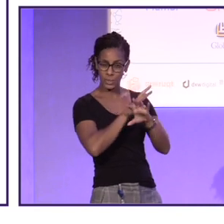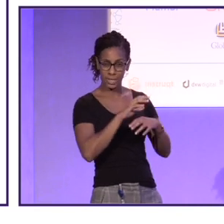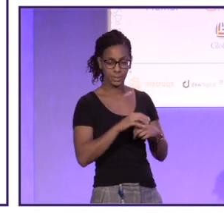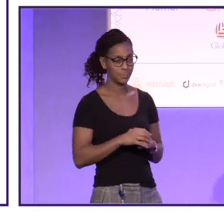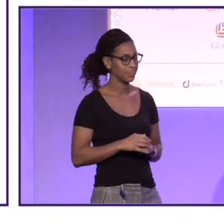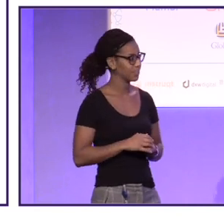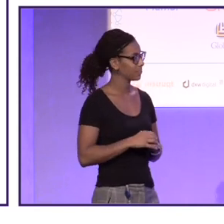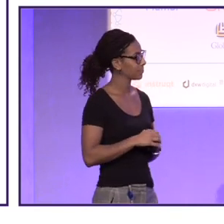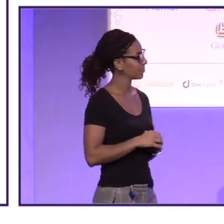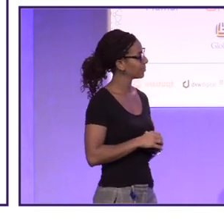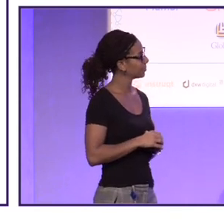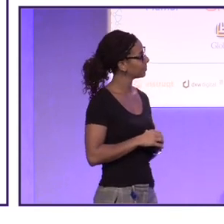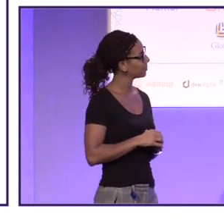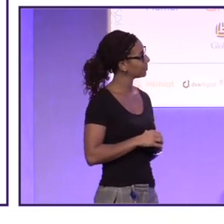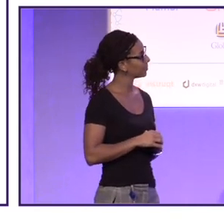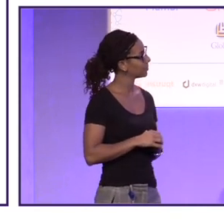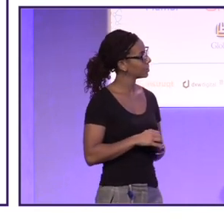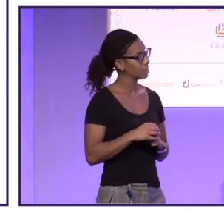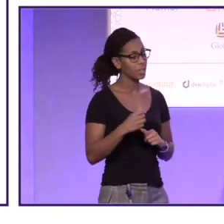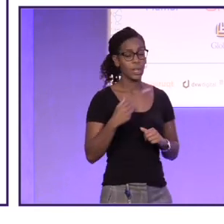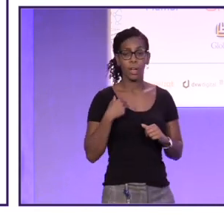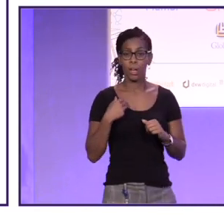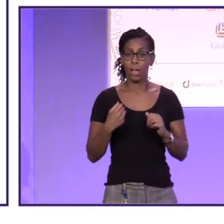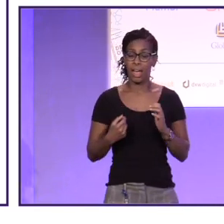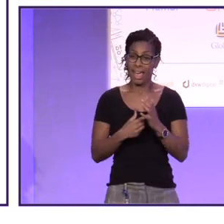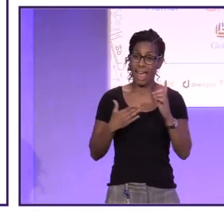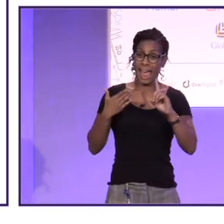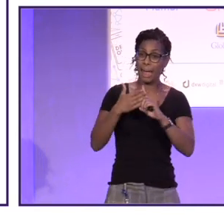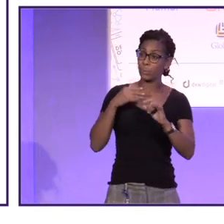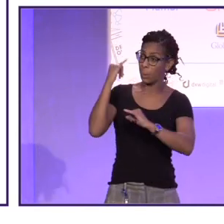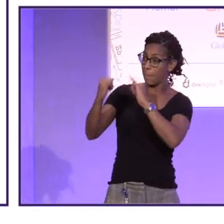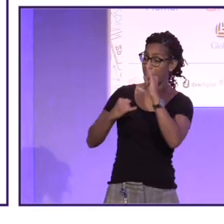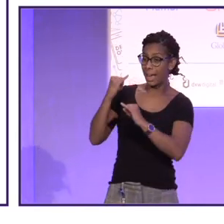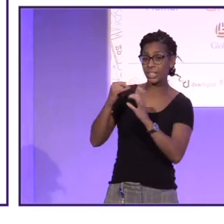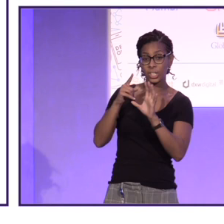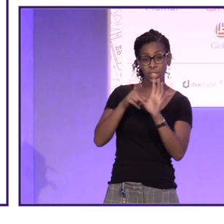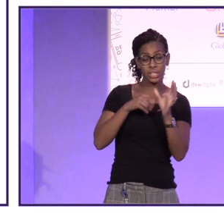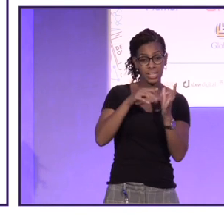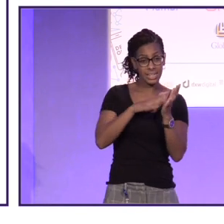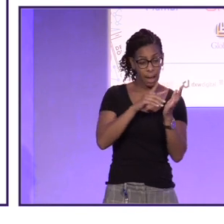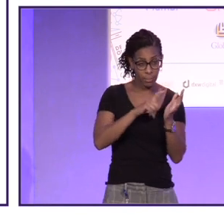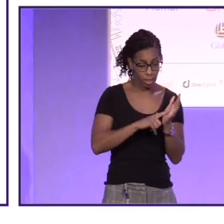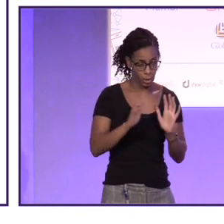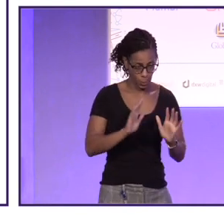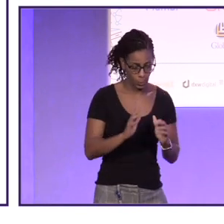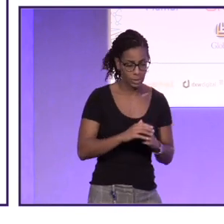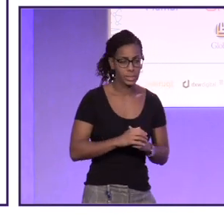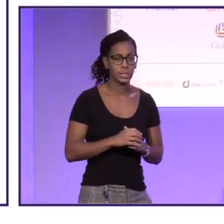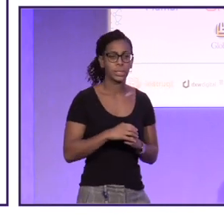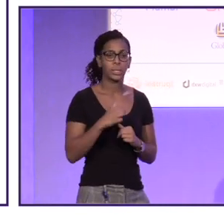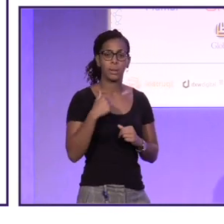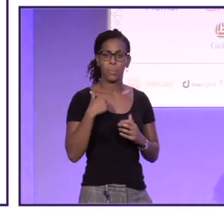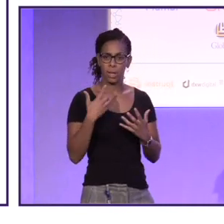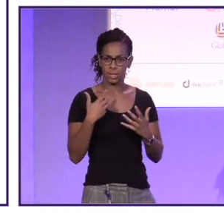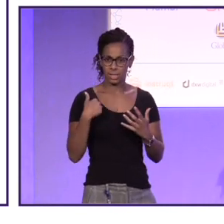My main point is, not really to bash YAML. It's, how can we advance the state of the art here? Why are we limited by the expressivity